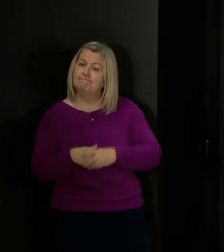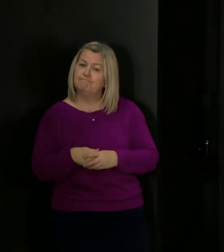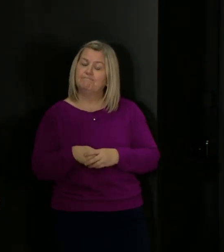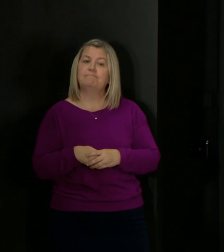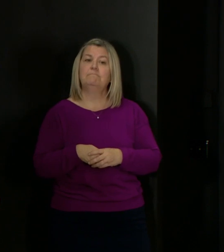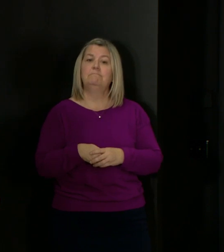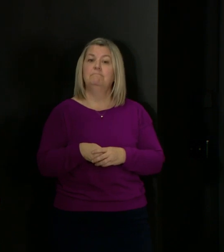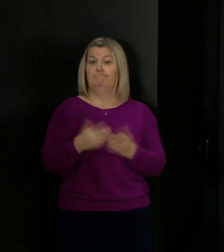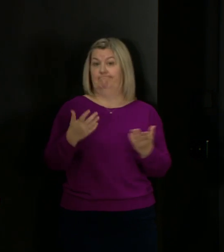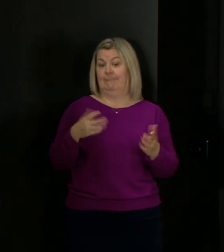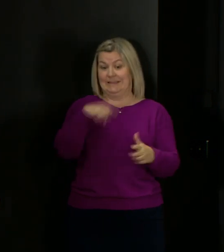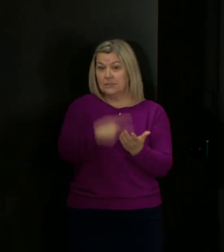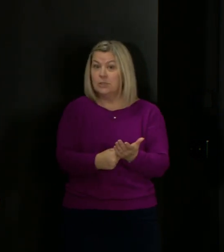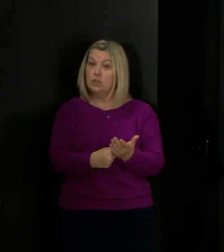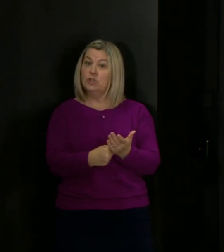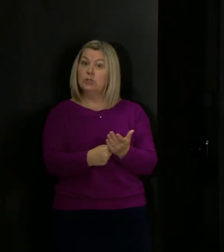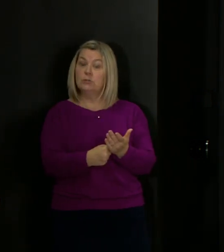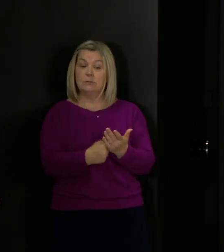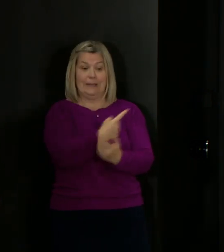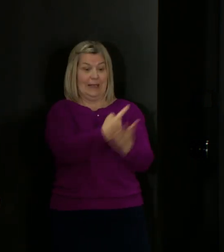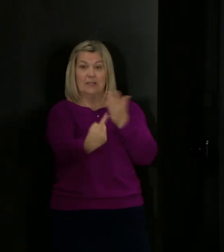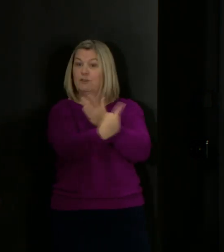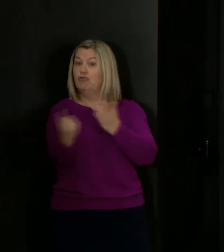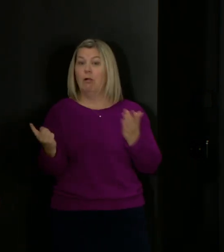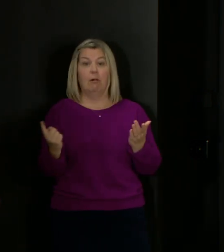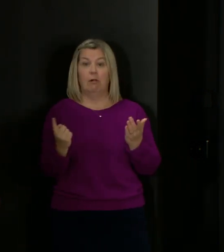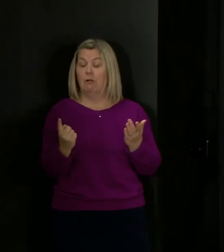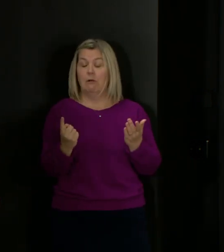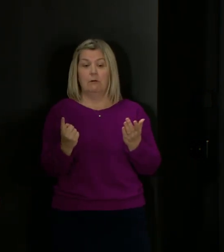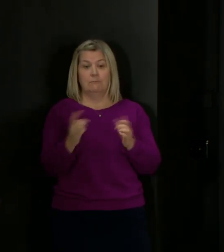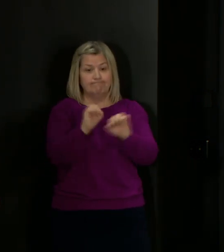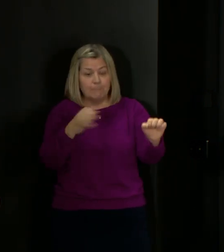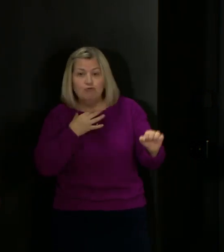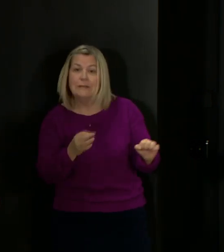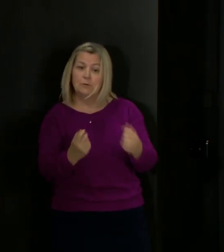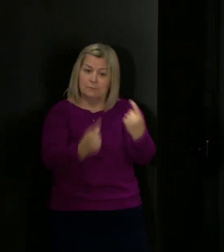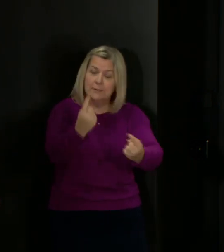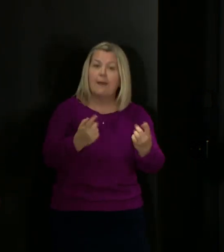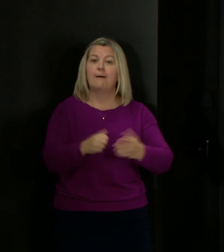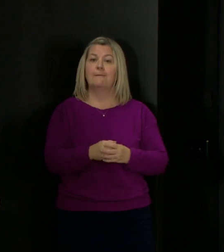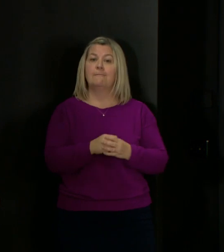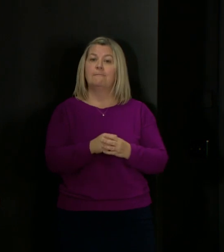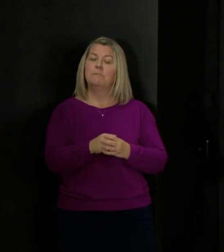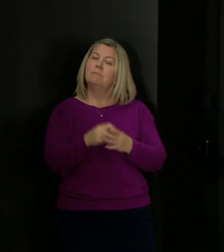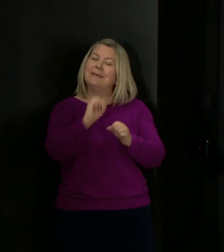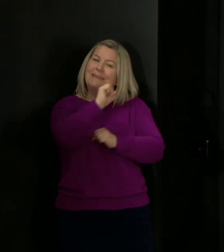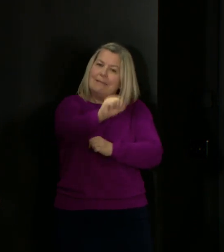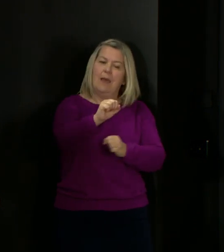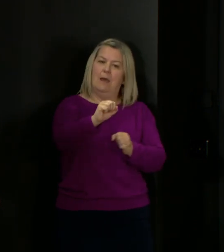decisions which must be taken on a person-by-person basis, weighing up all the risks and benefits, led by the person's own wishes. Having these